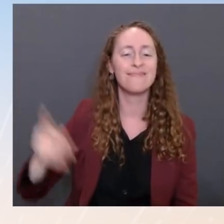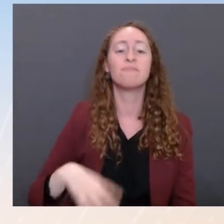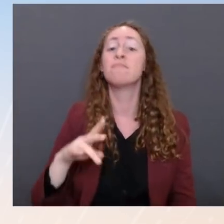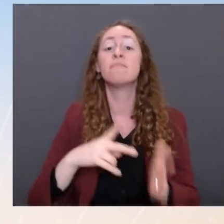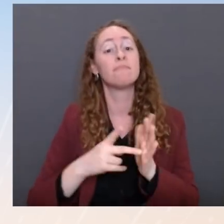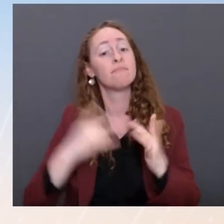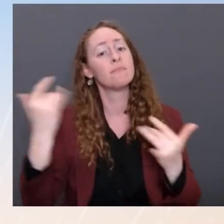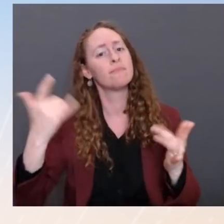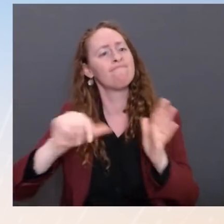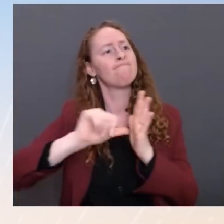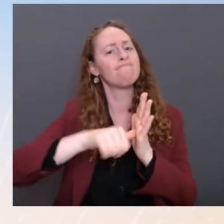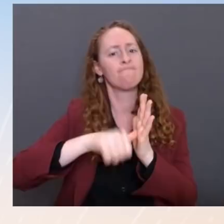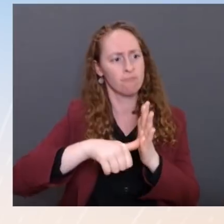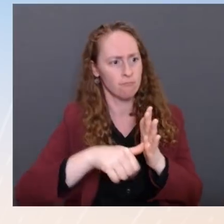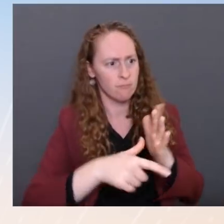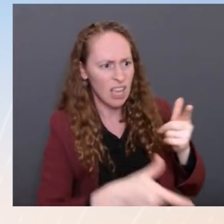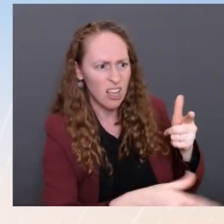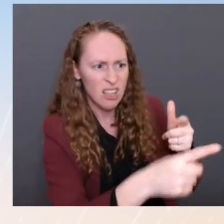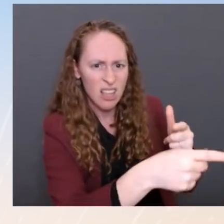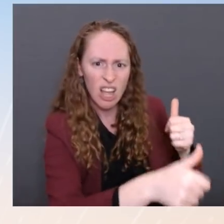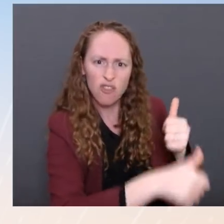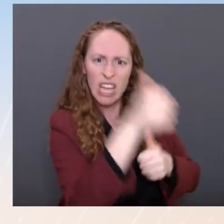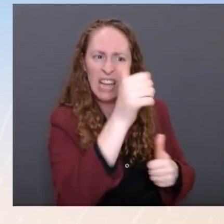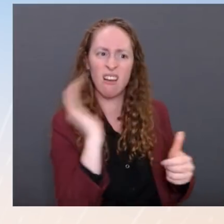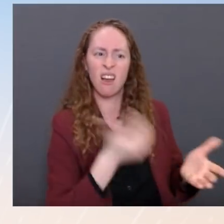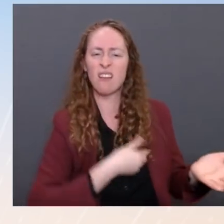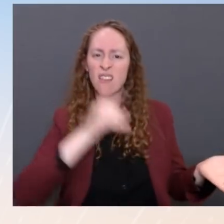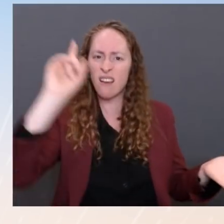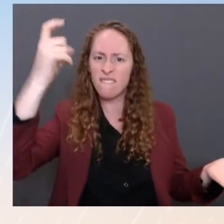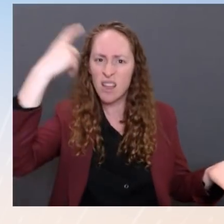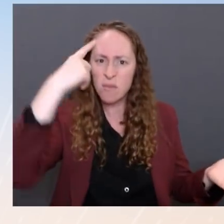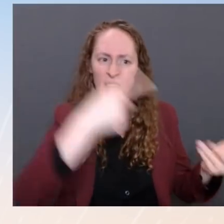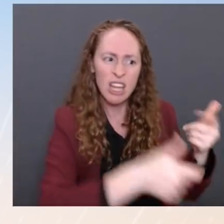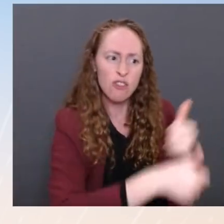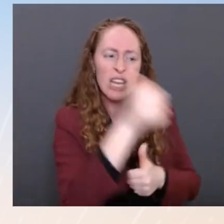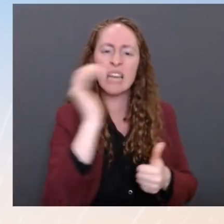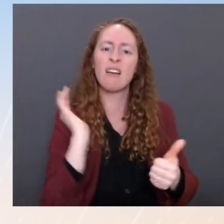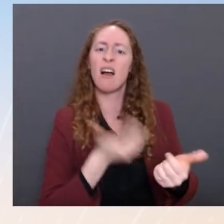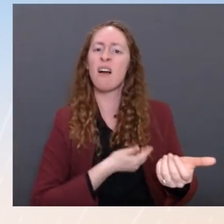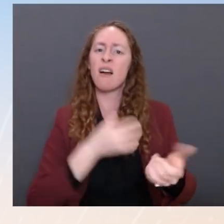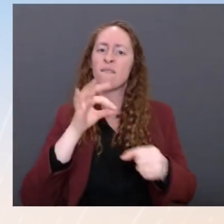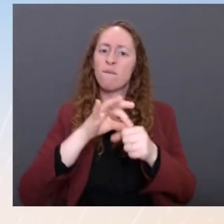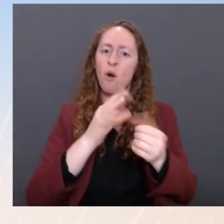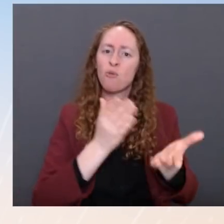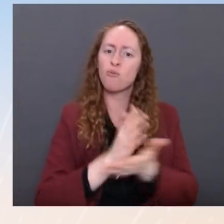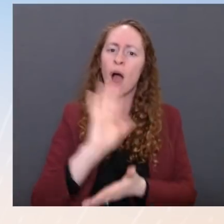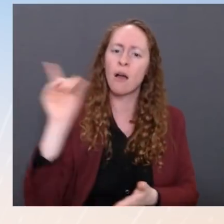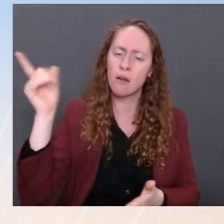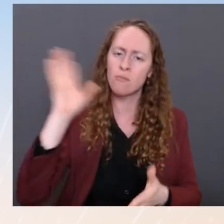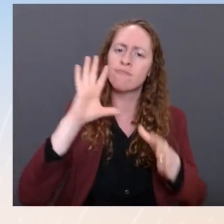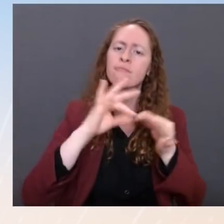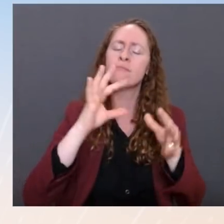And certainly, he's going to continue to draw the contrast for the American people on what the options present. All right, I'm just going to do Patsy and April,